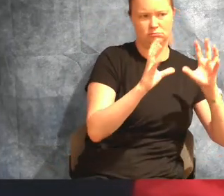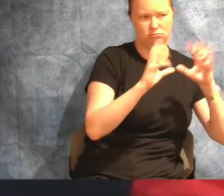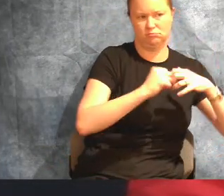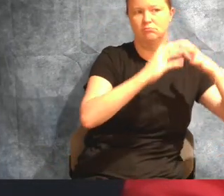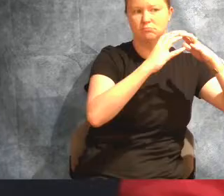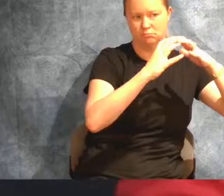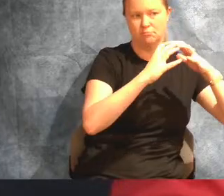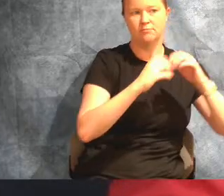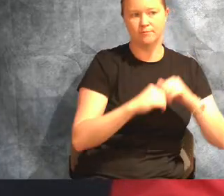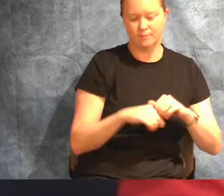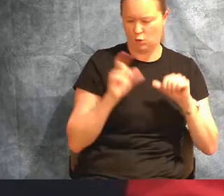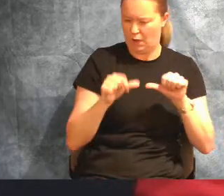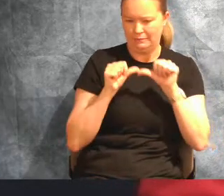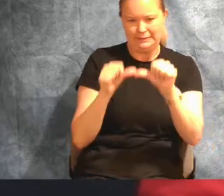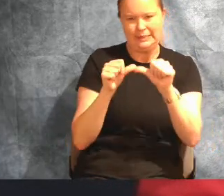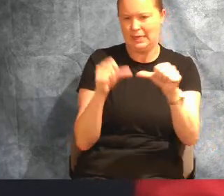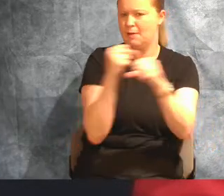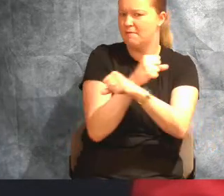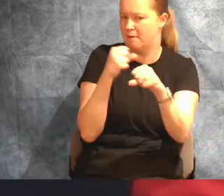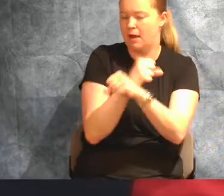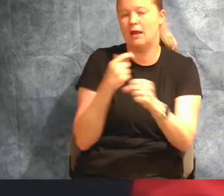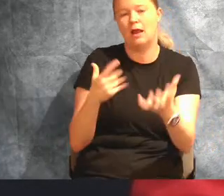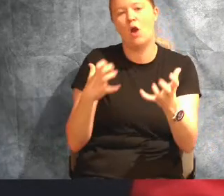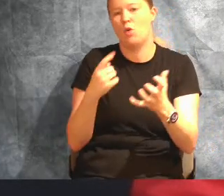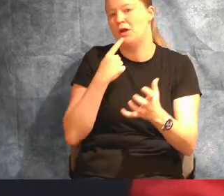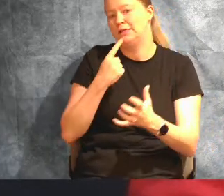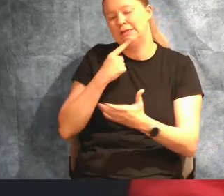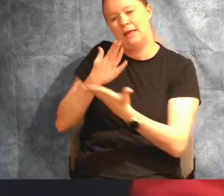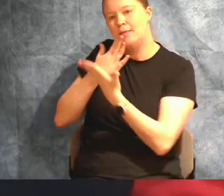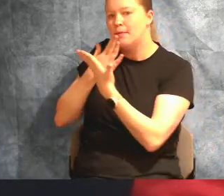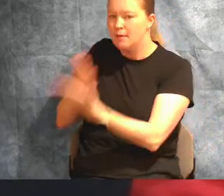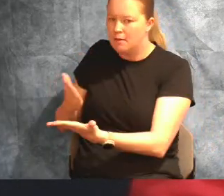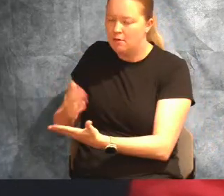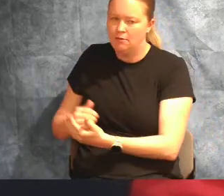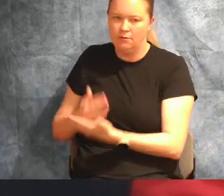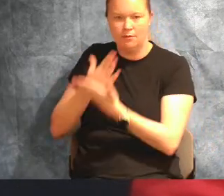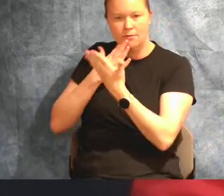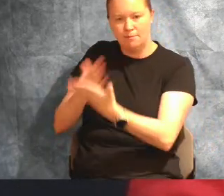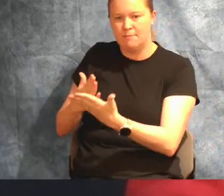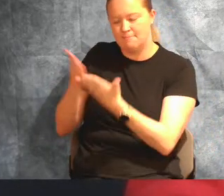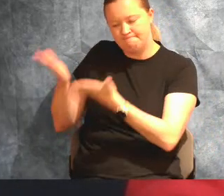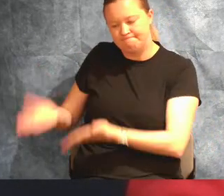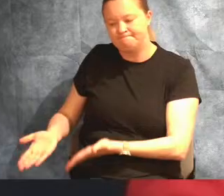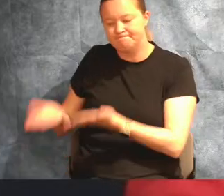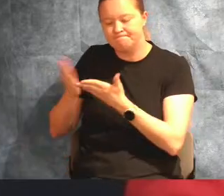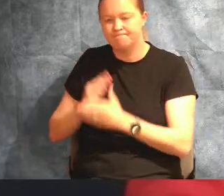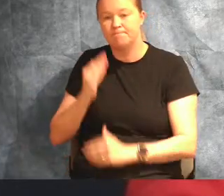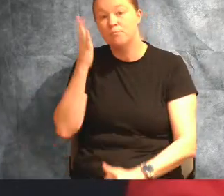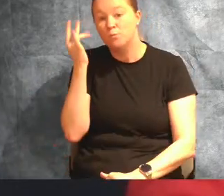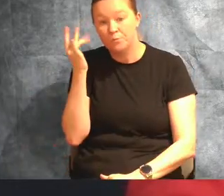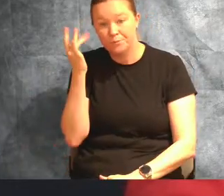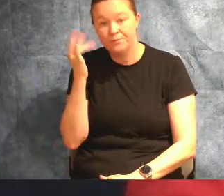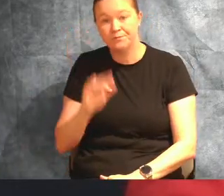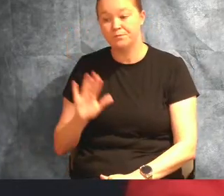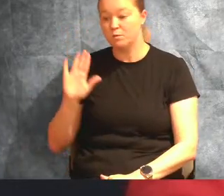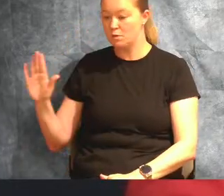and we have to keep fighting. But I want to just say thank I want to thank her because her spirit,